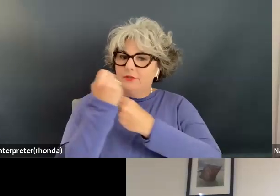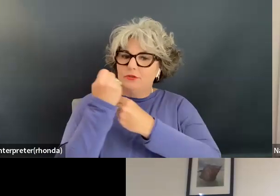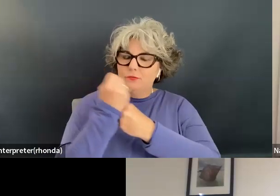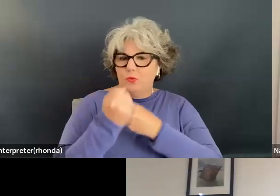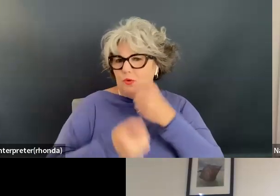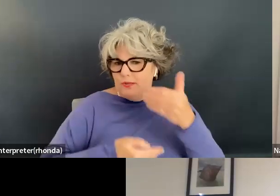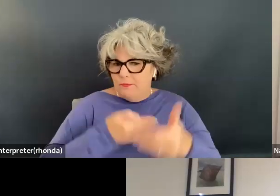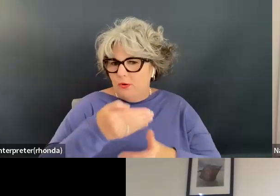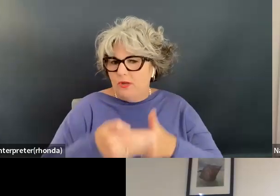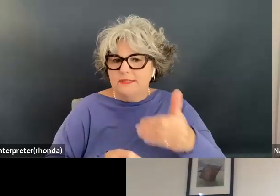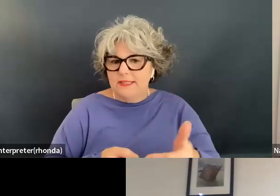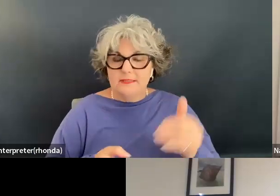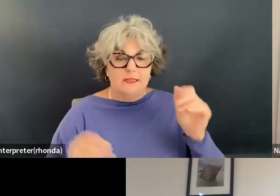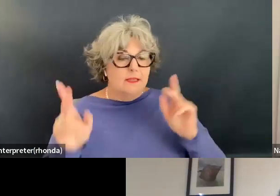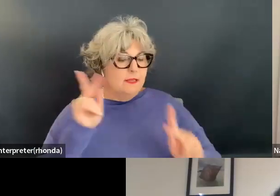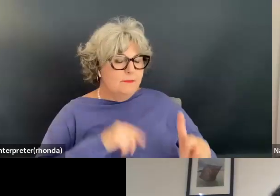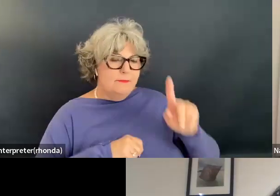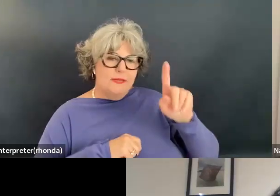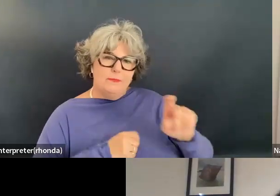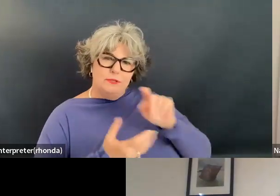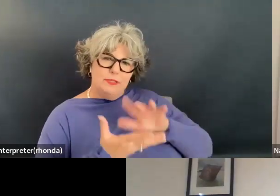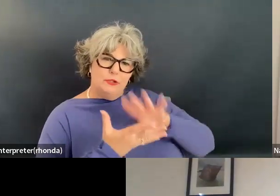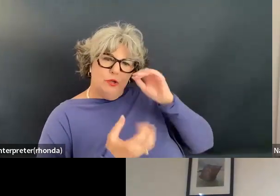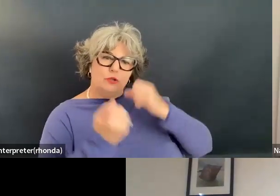Like people need to learn how to support, you know?